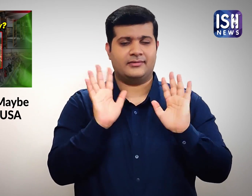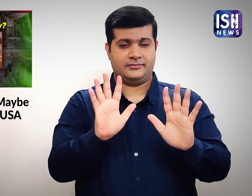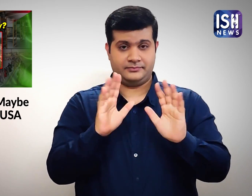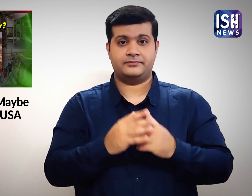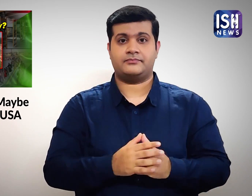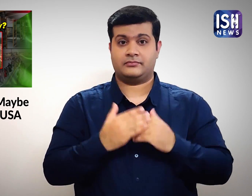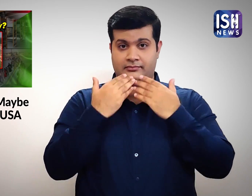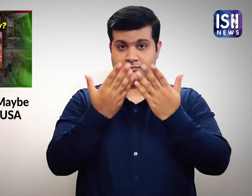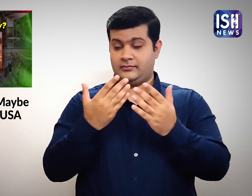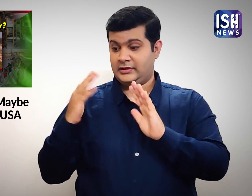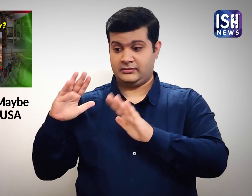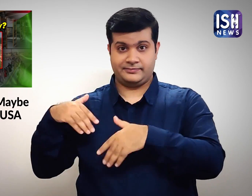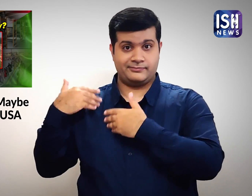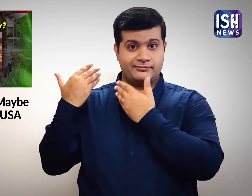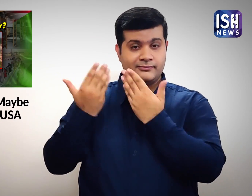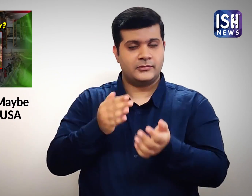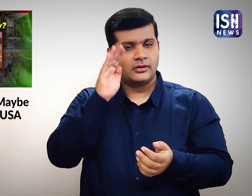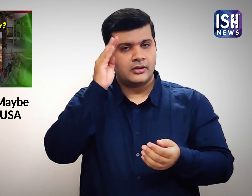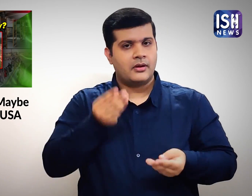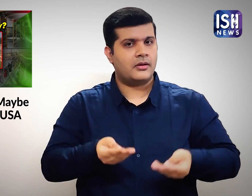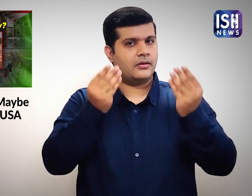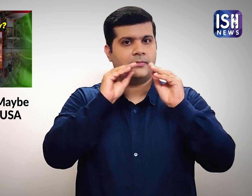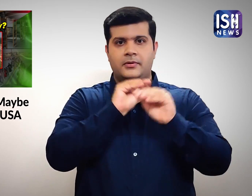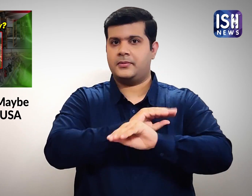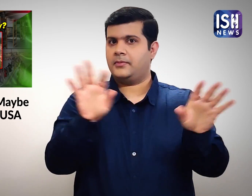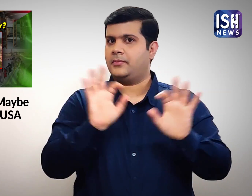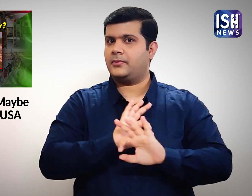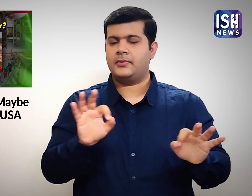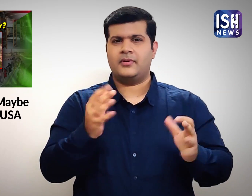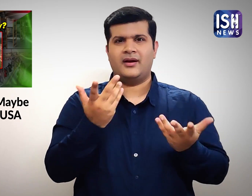Till now there was no information about these places.